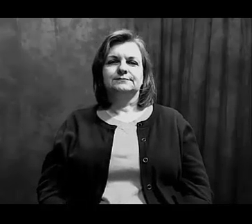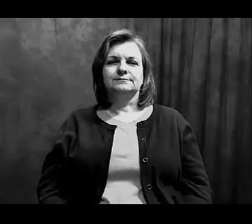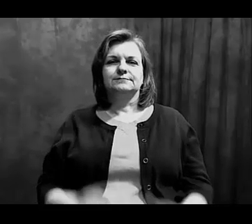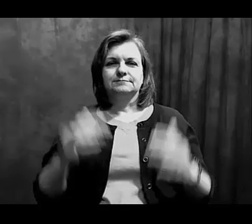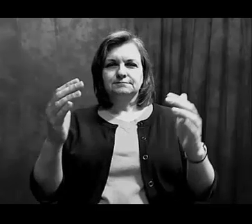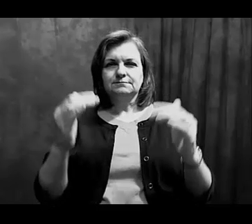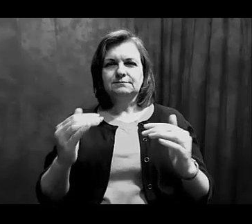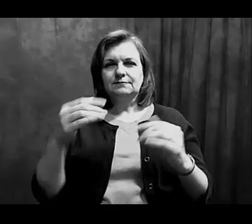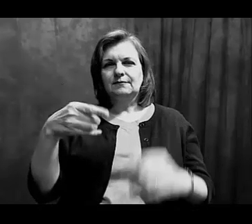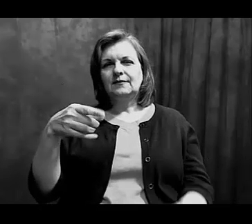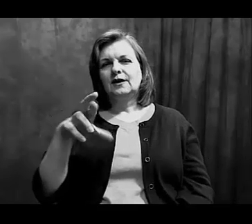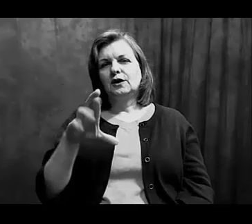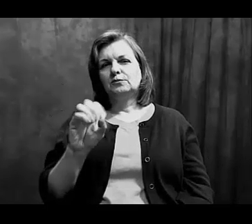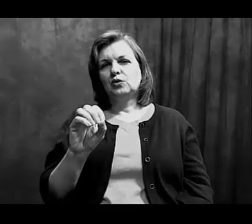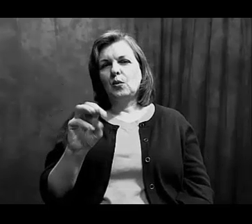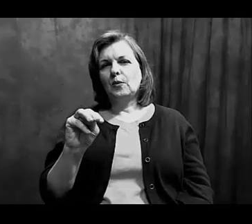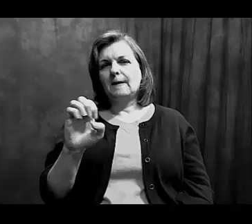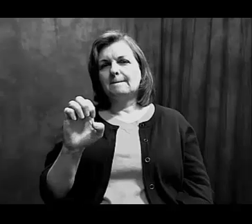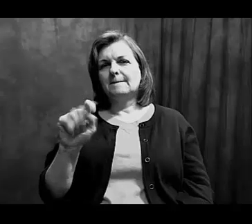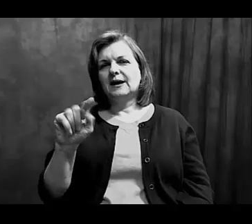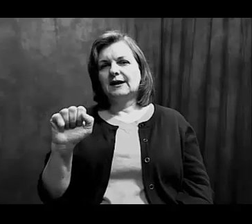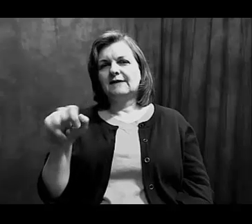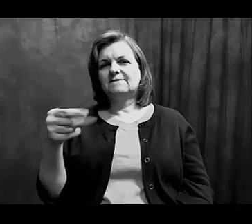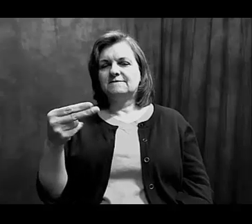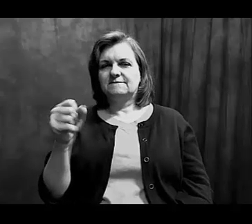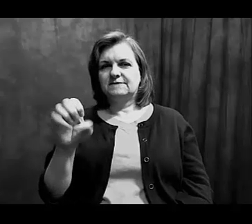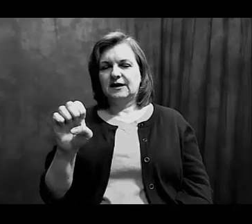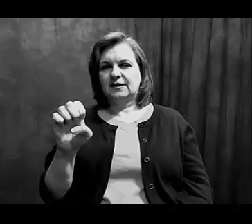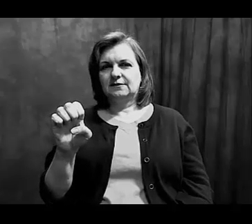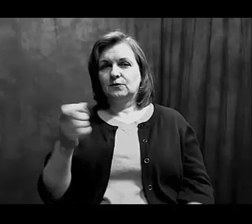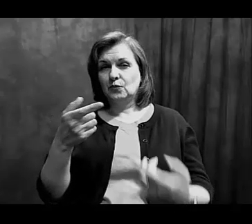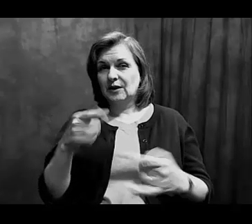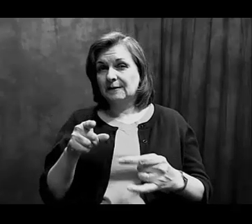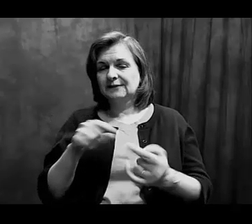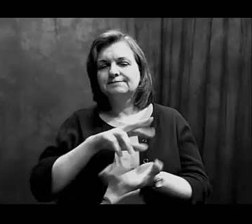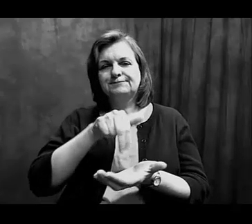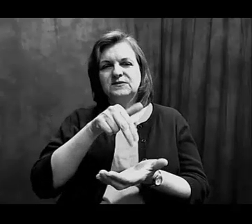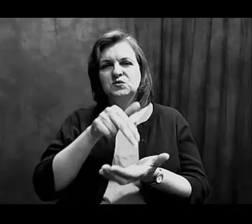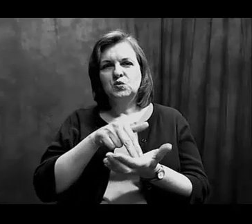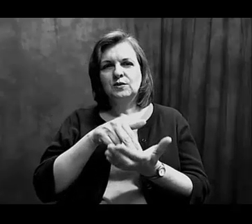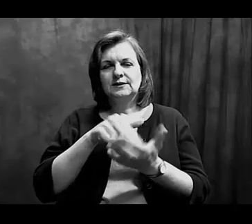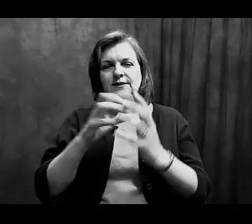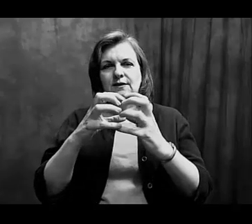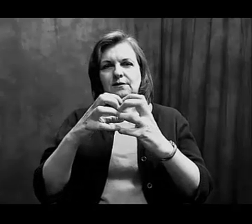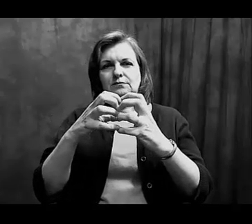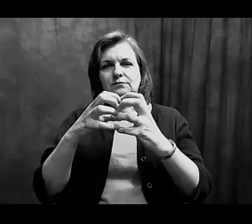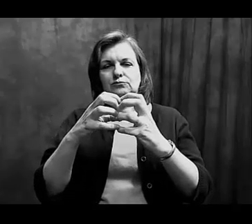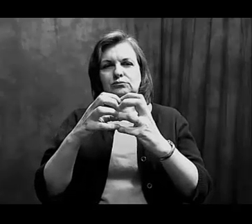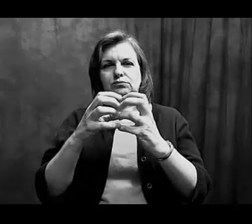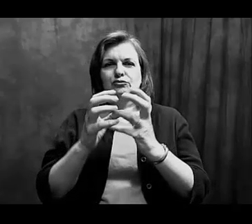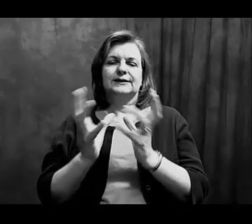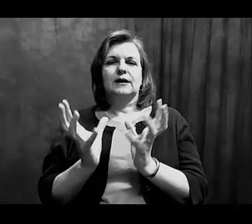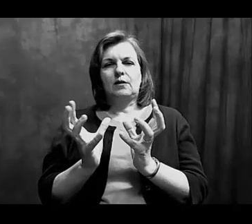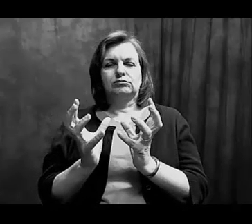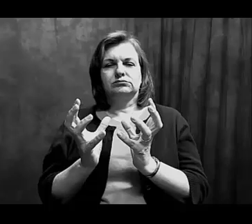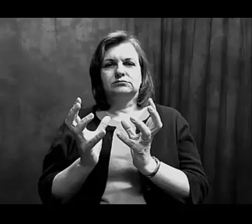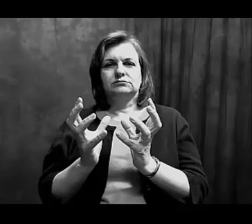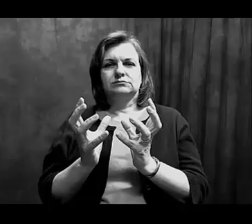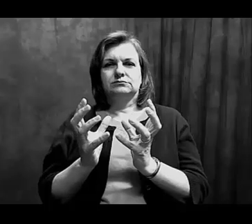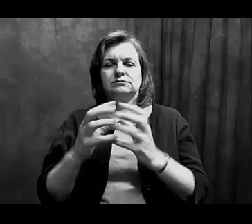in prometaphase we're going to break down the nucleus